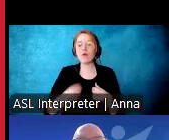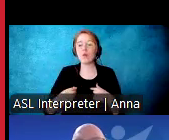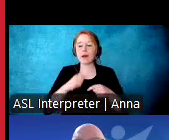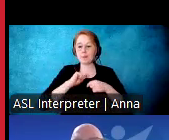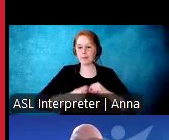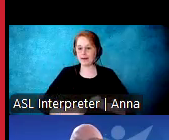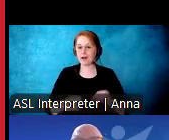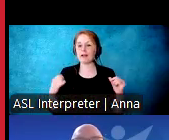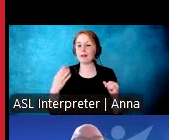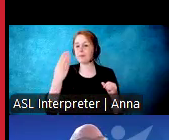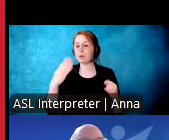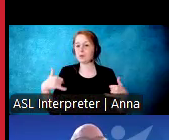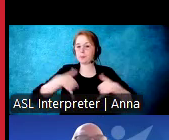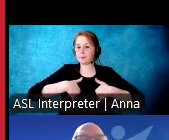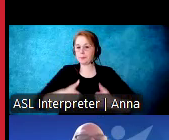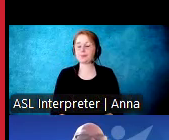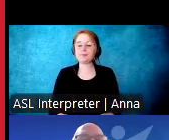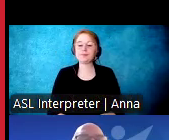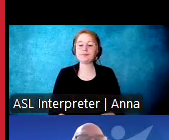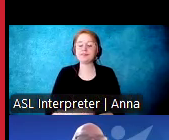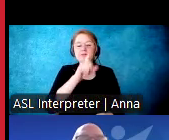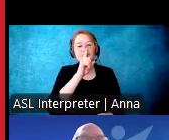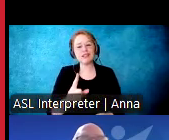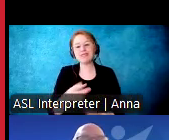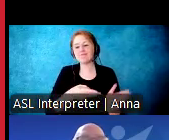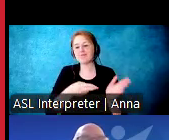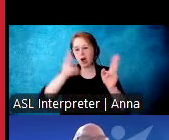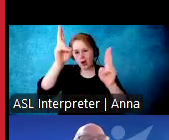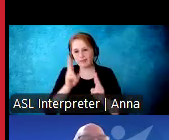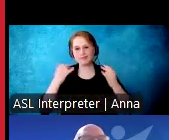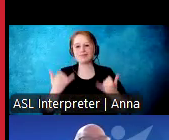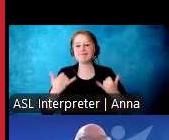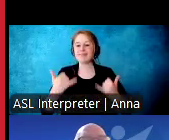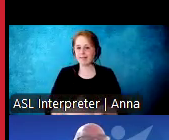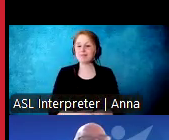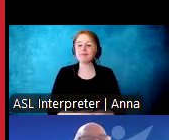and blue blazer and I'm really honored here to be with you today. Next slide please.